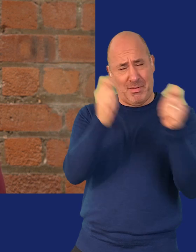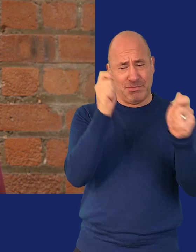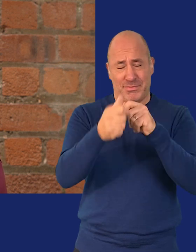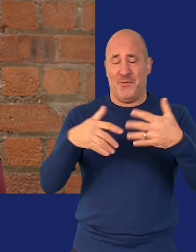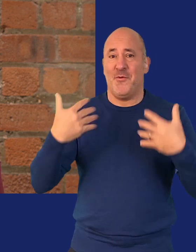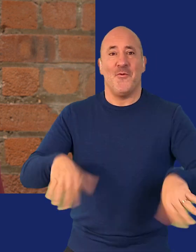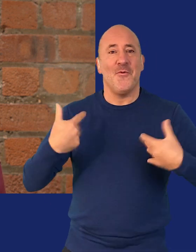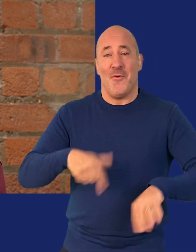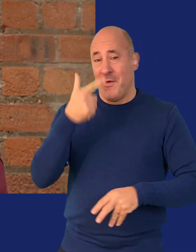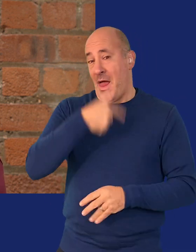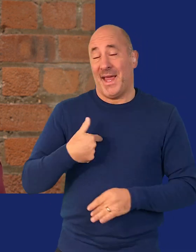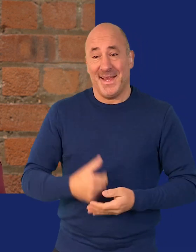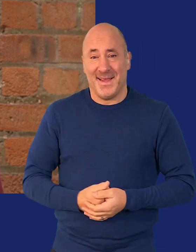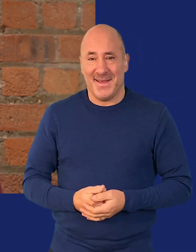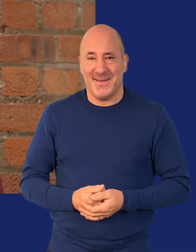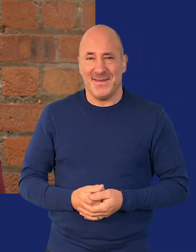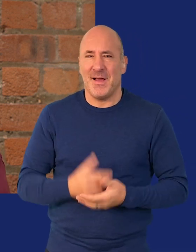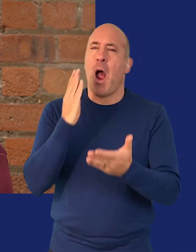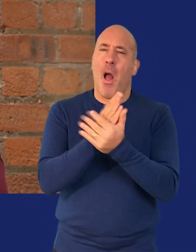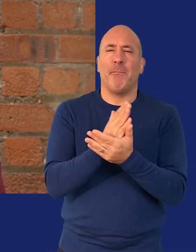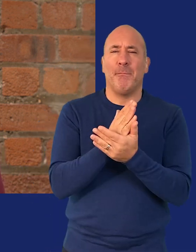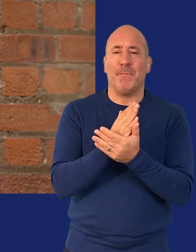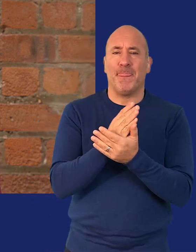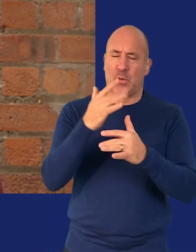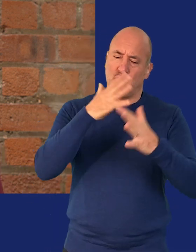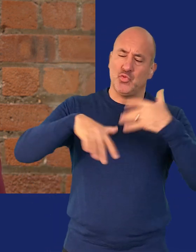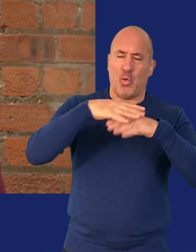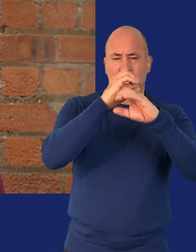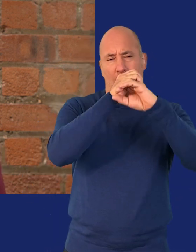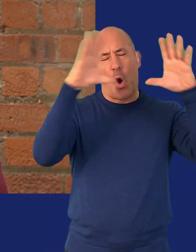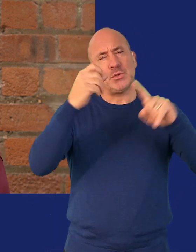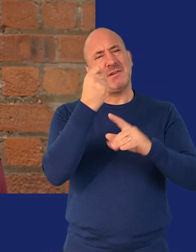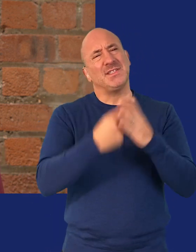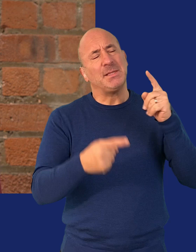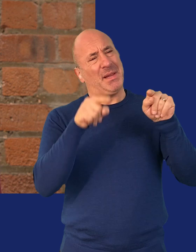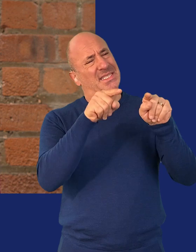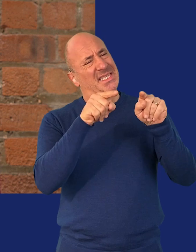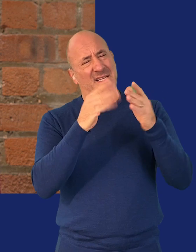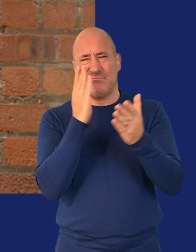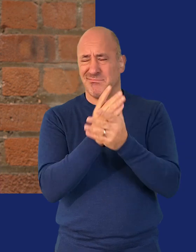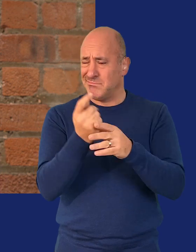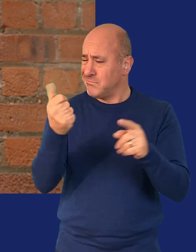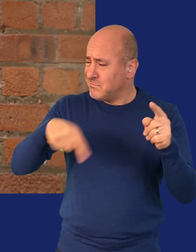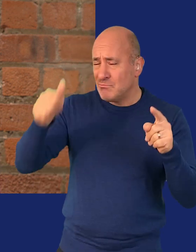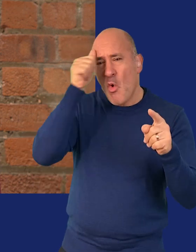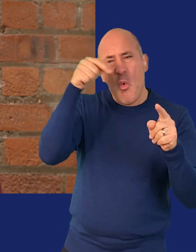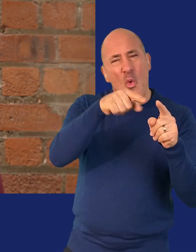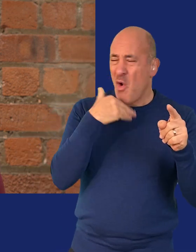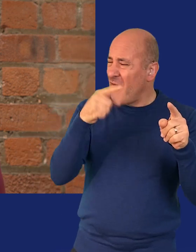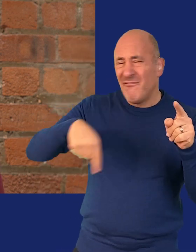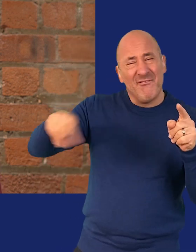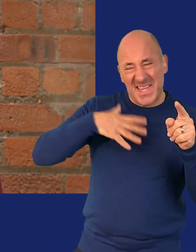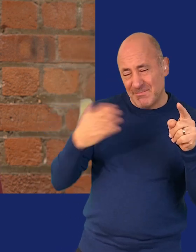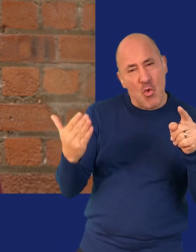And, I can only say not enough people know about the social model of disability.